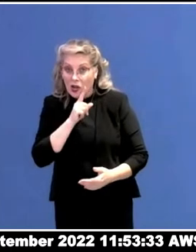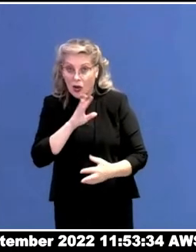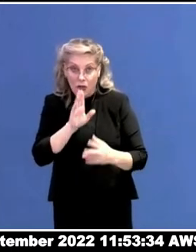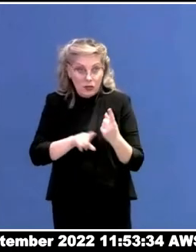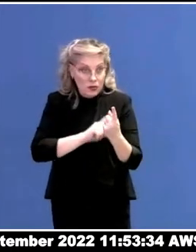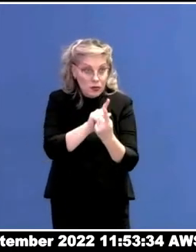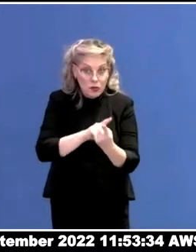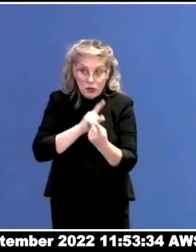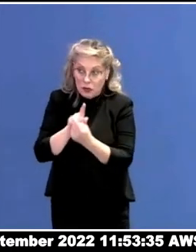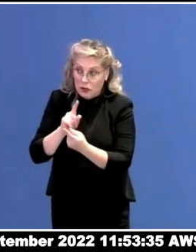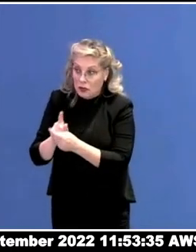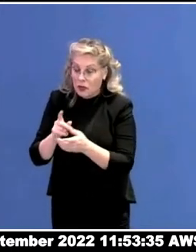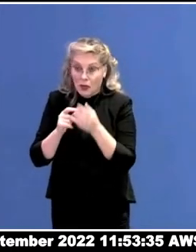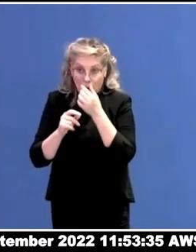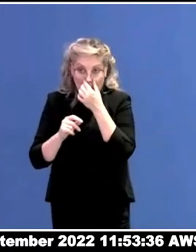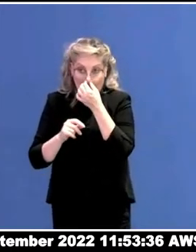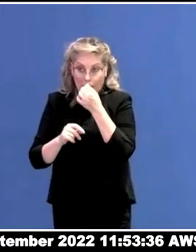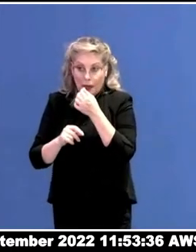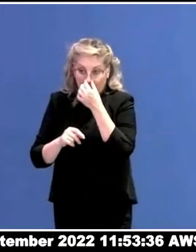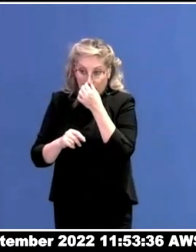office?" No, we don't want an office.